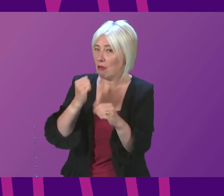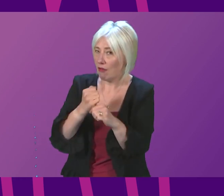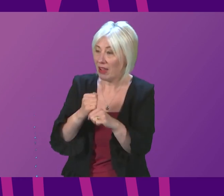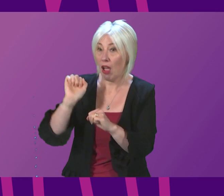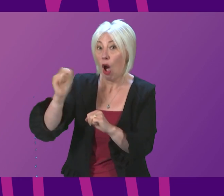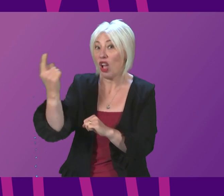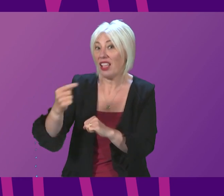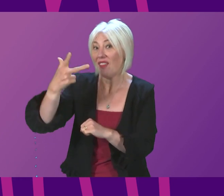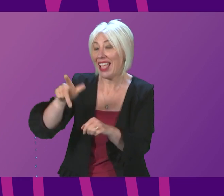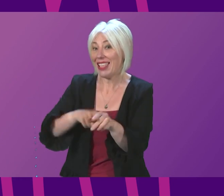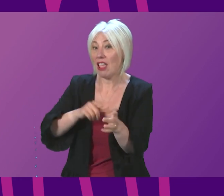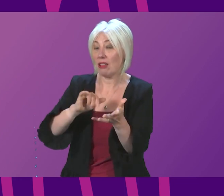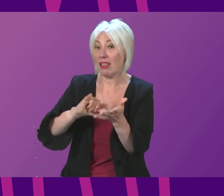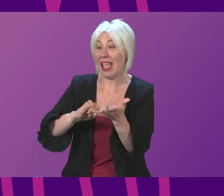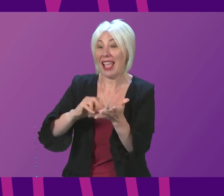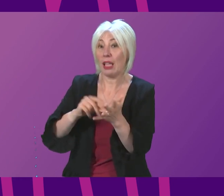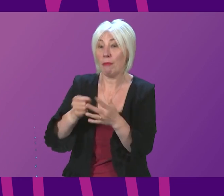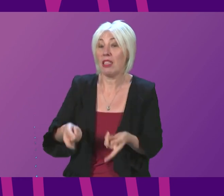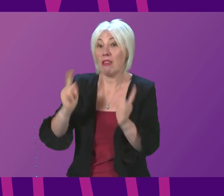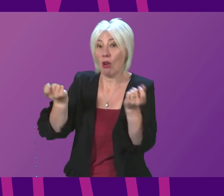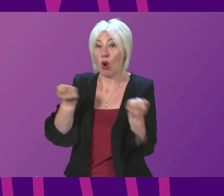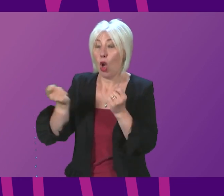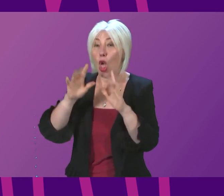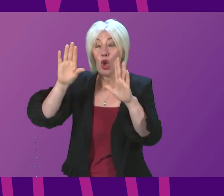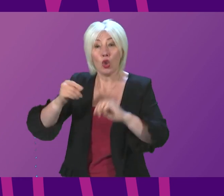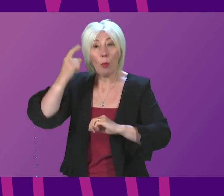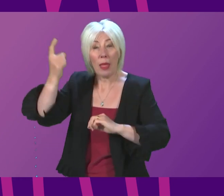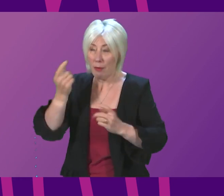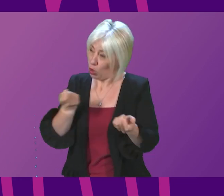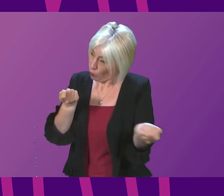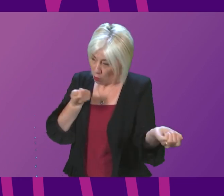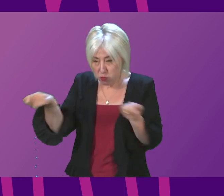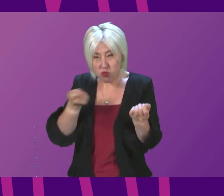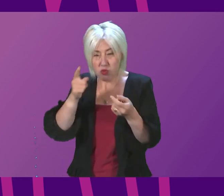when will she stop pretending that she is in Opposition and start governing for the people of Scotland?